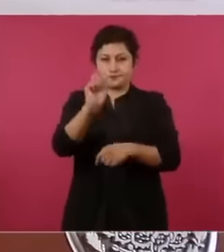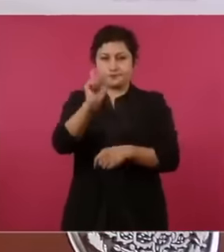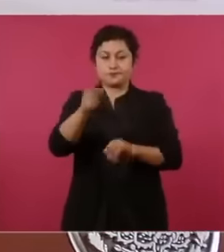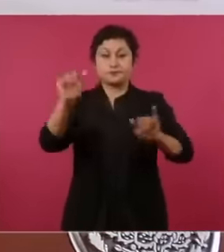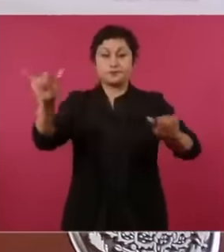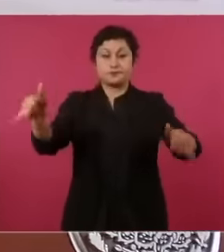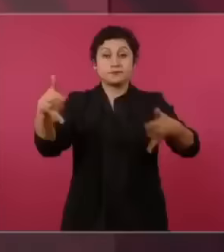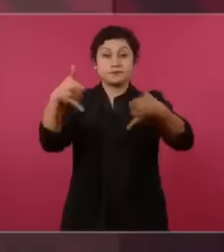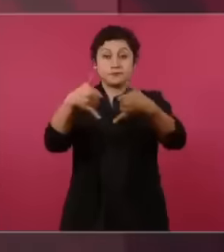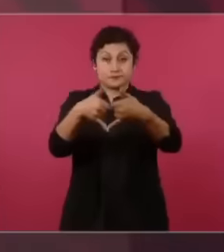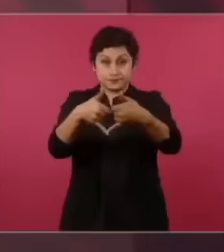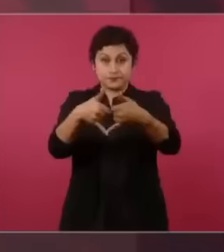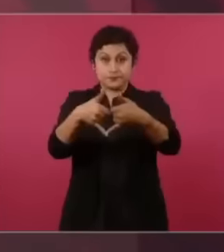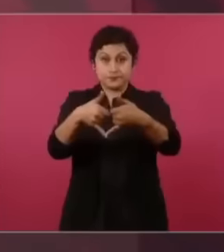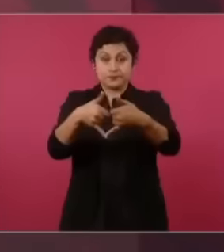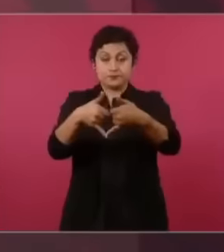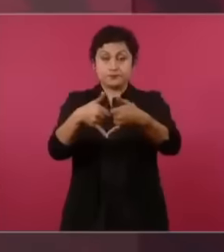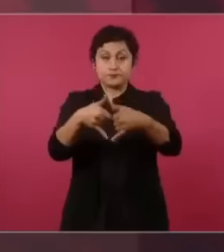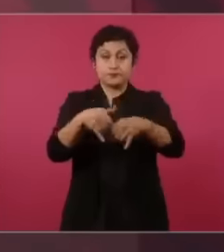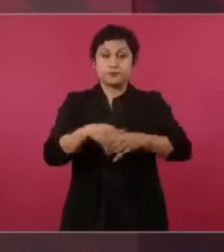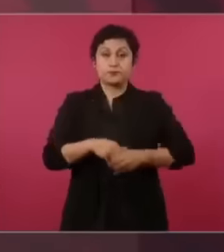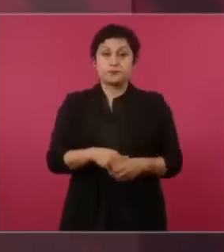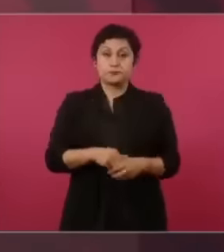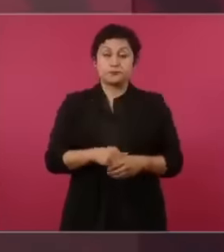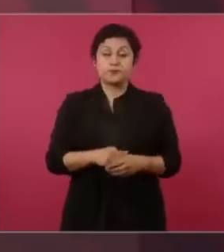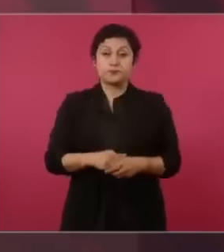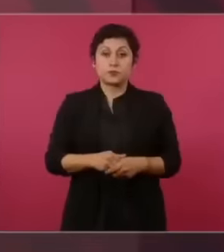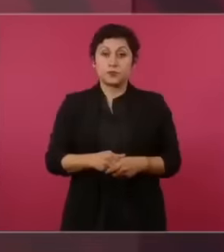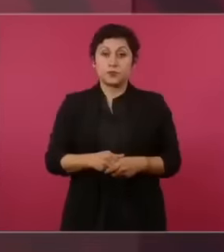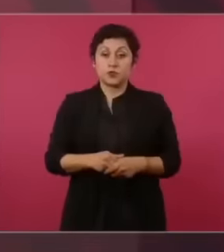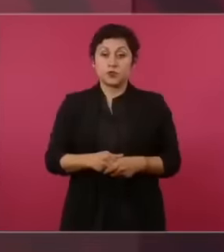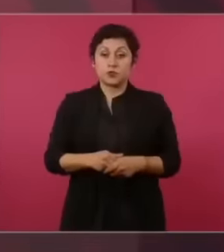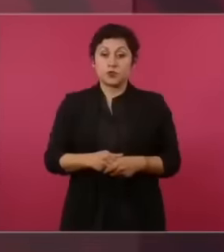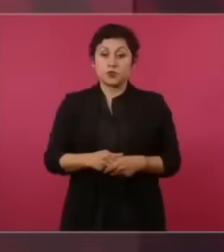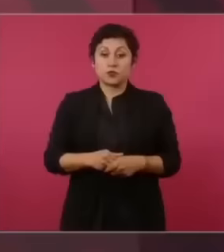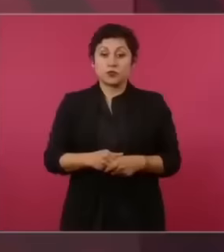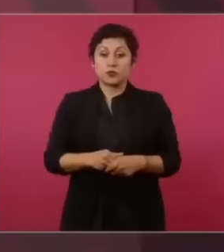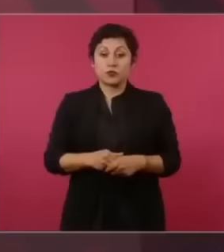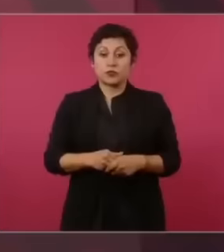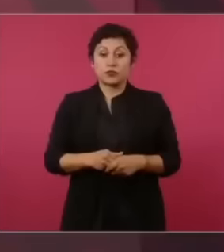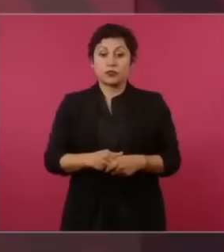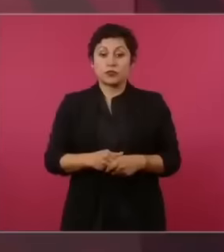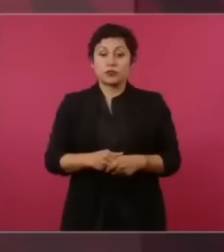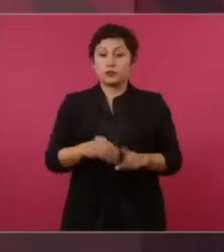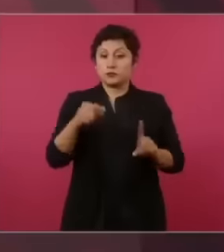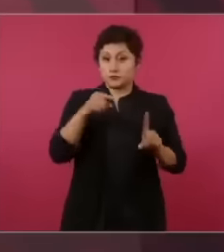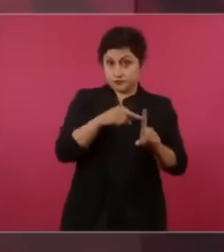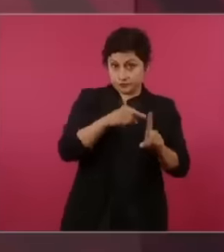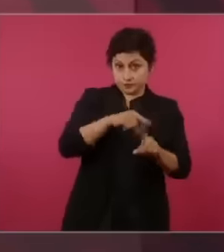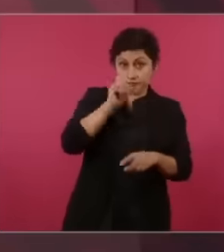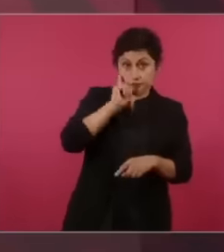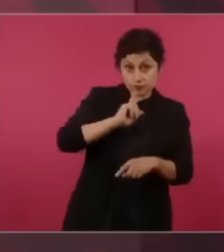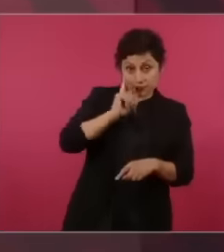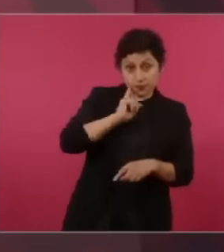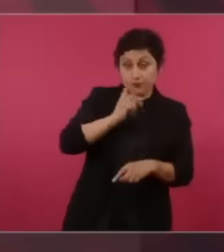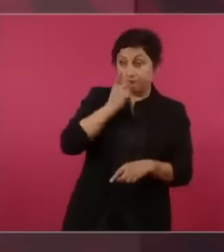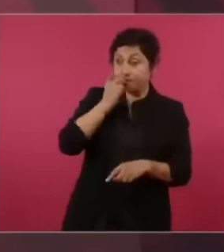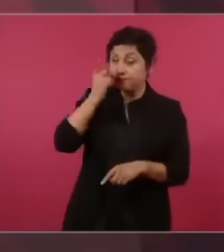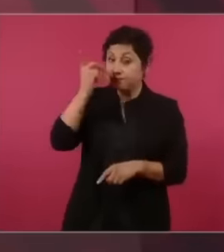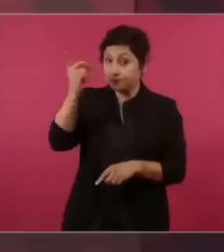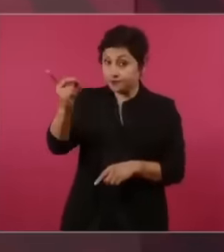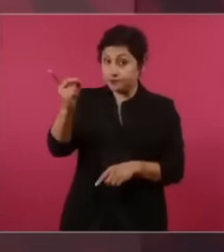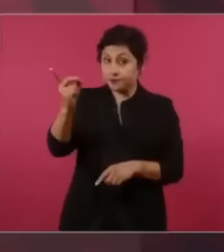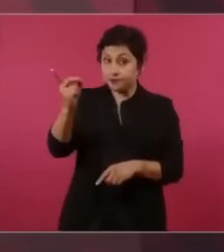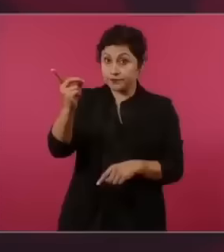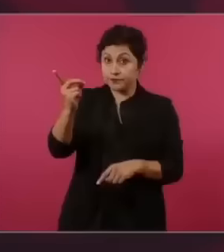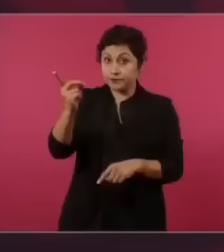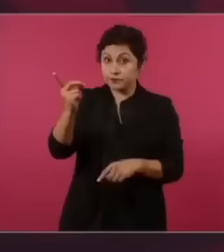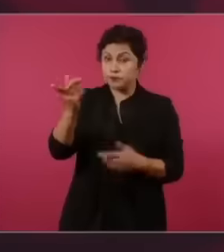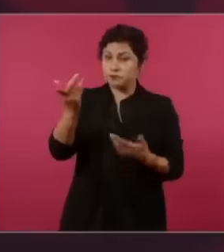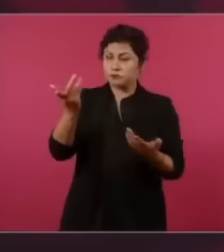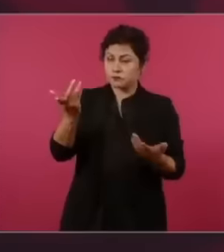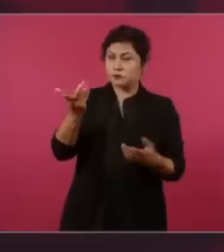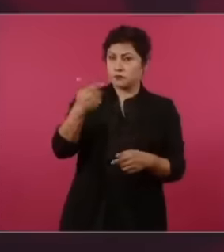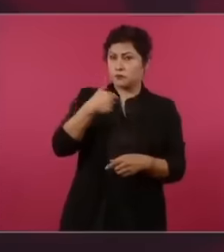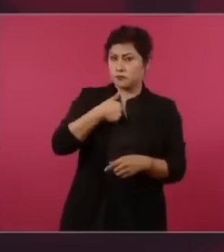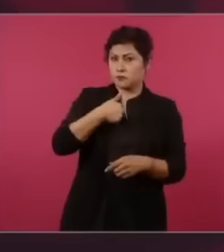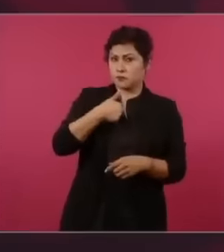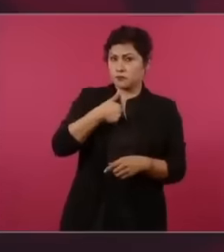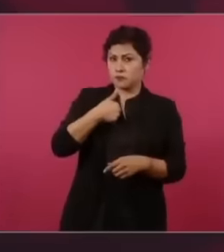eh Mrs. El Vester, who is very aware of what he